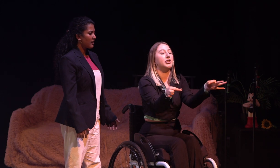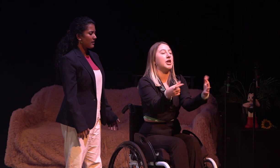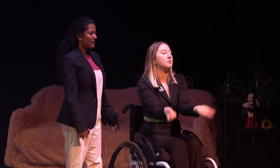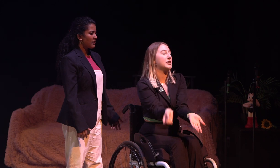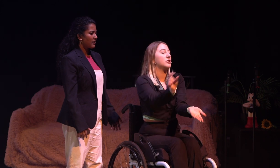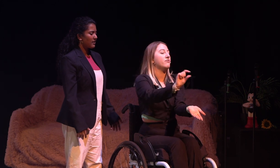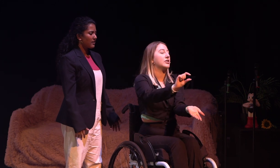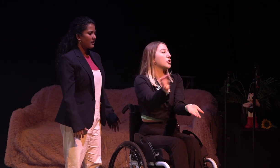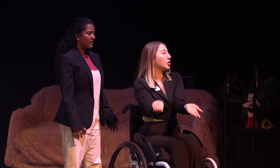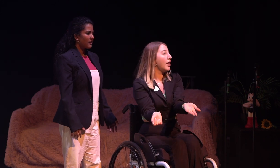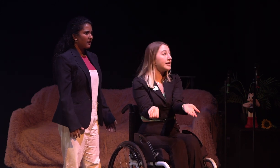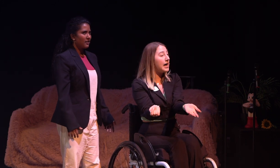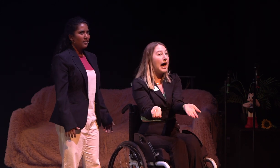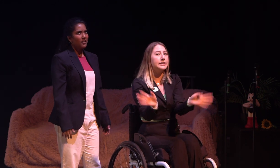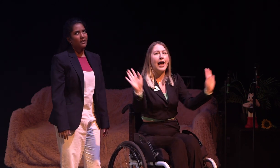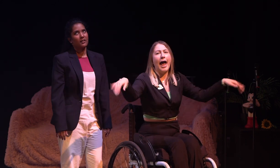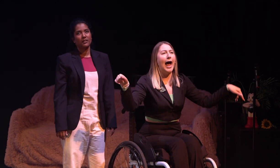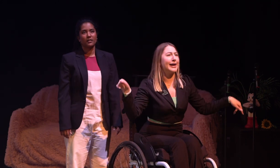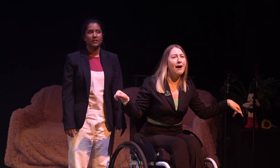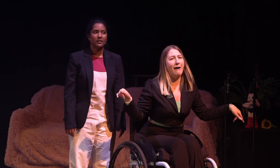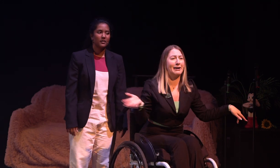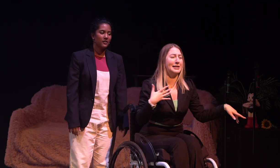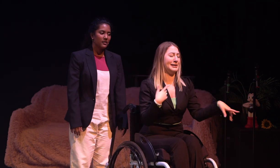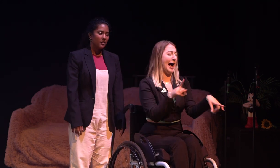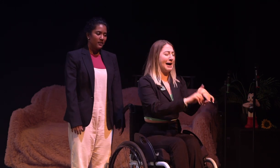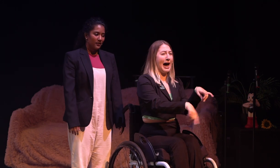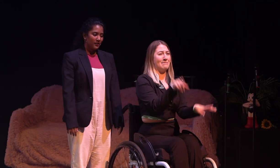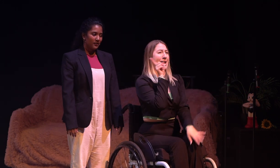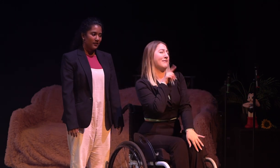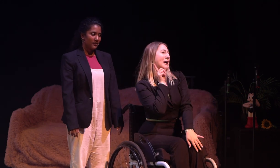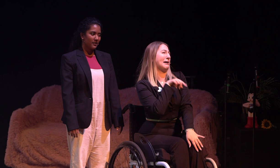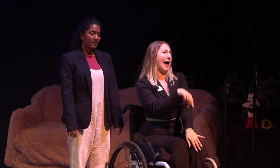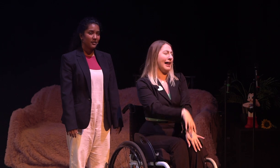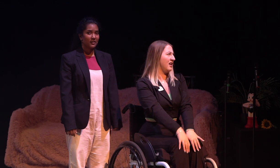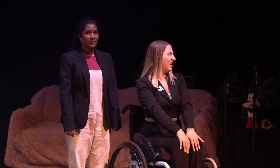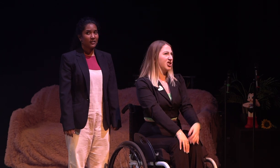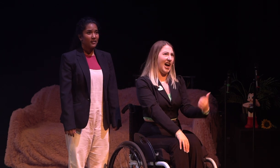of chips with some red sauce on the side? Hey, what can I say, I'm an Everton girl!'